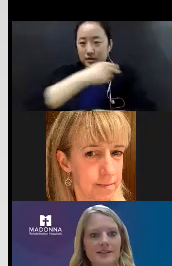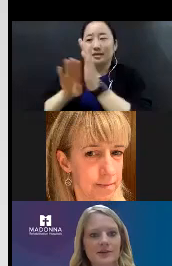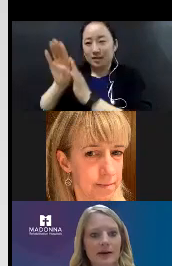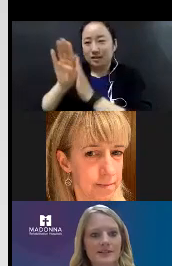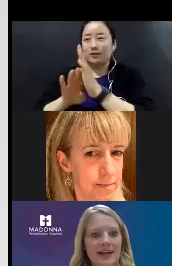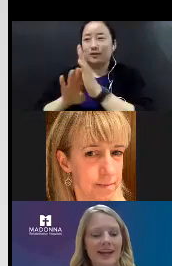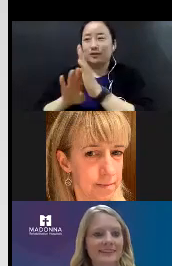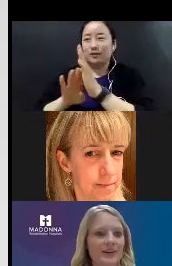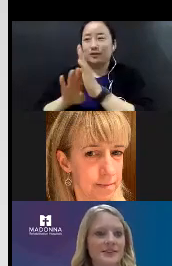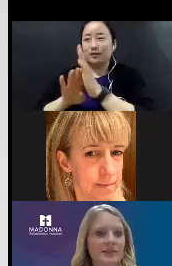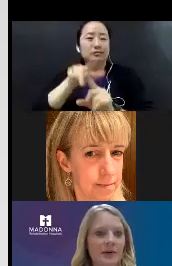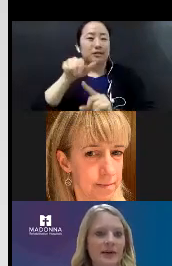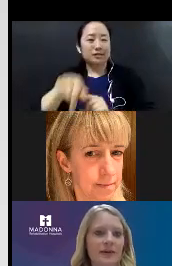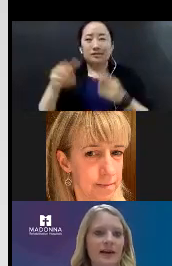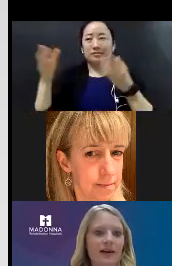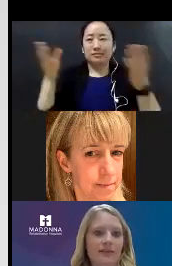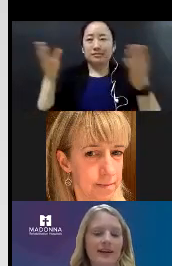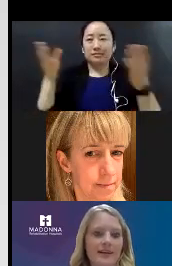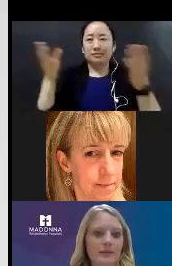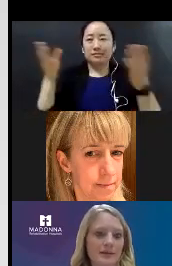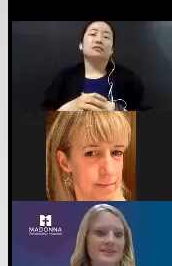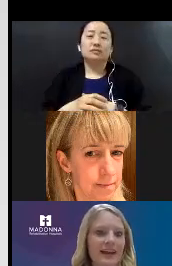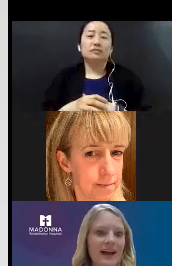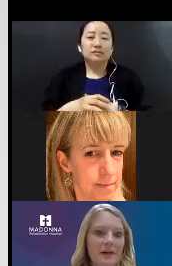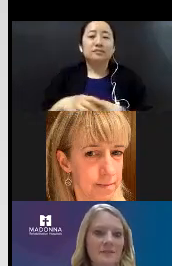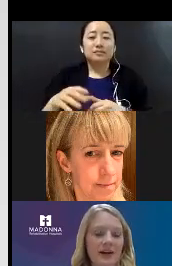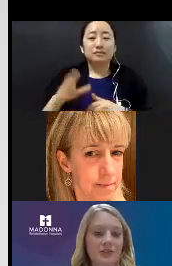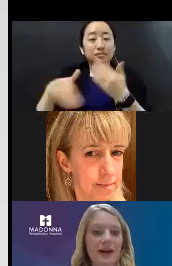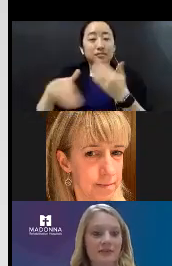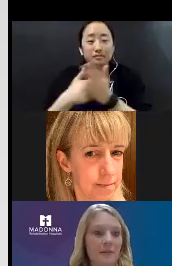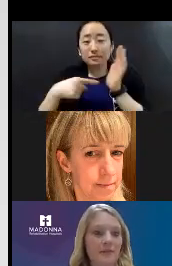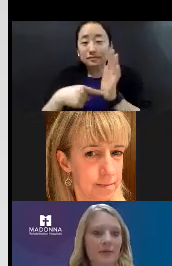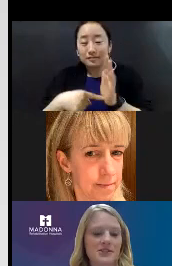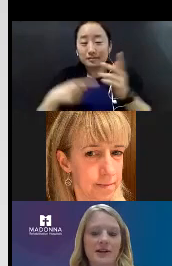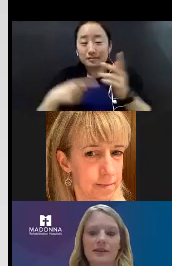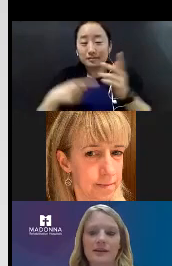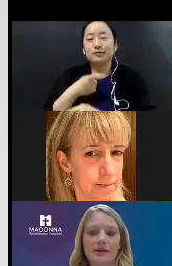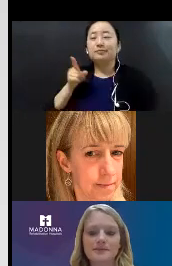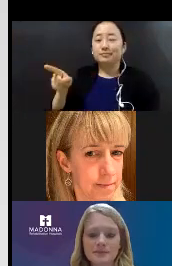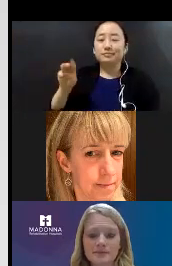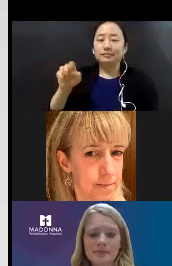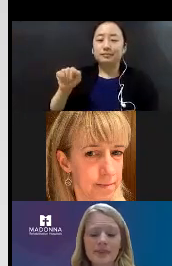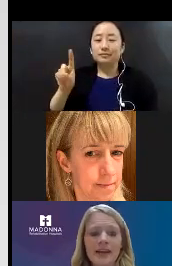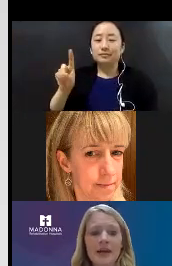TO YOU ABOUT TODAY AND WHERE ALL OF OUR EXAMPLES ARE DERIVED FROM THAT WE WILL SHARE WITH YOU.